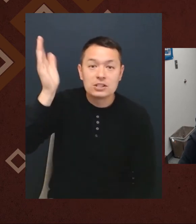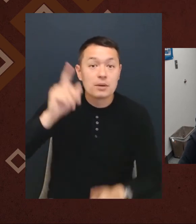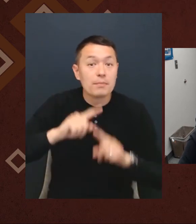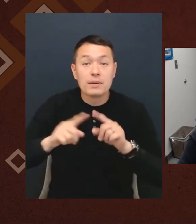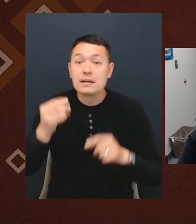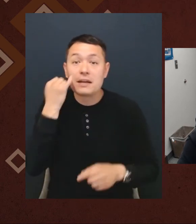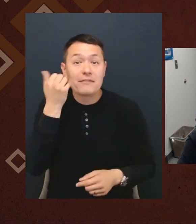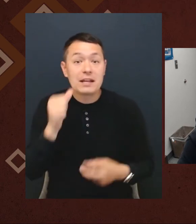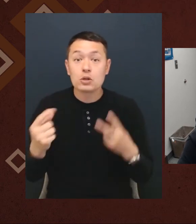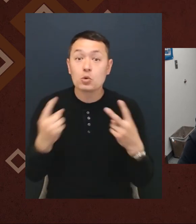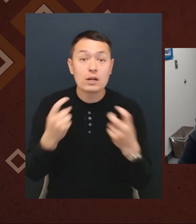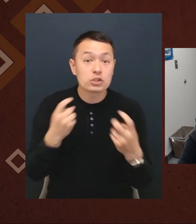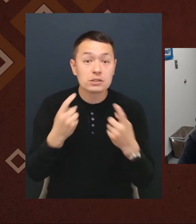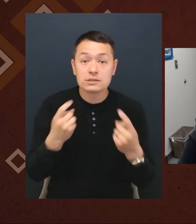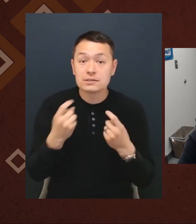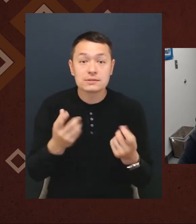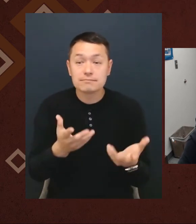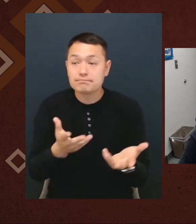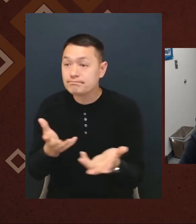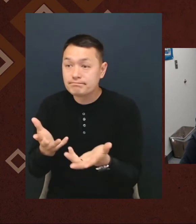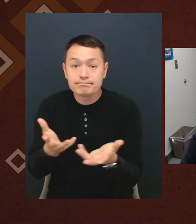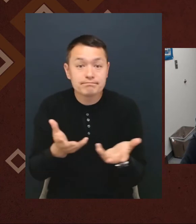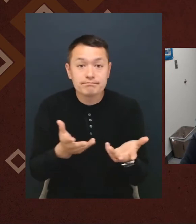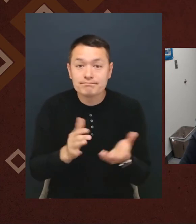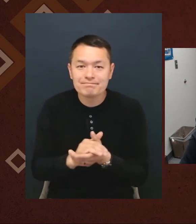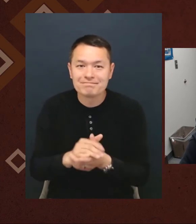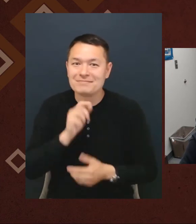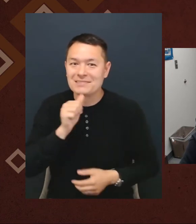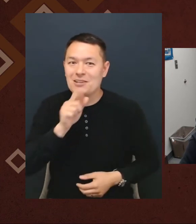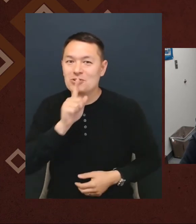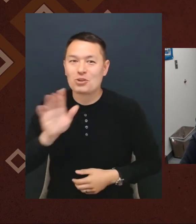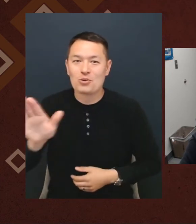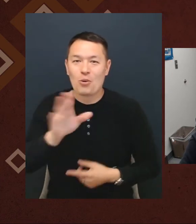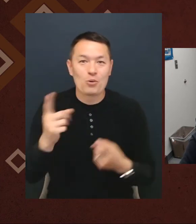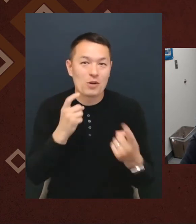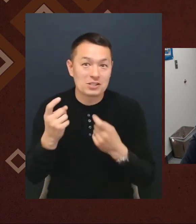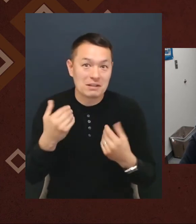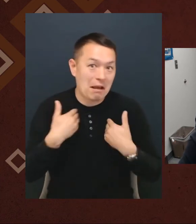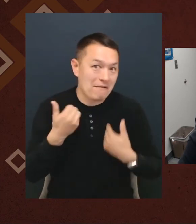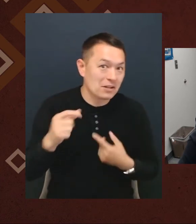So I'm not sure what the questions are or if there are any